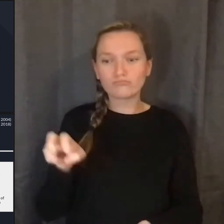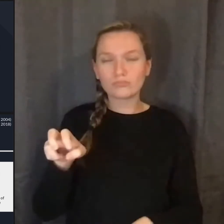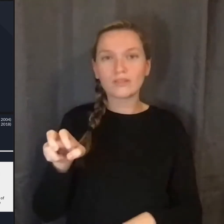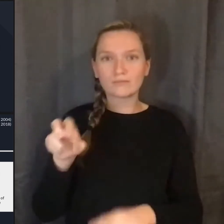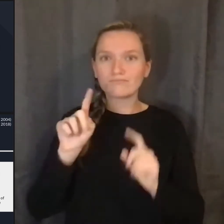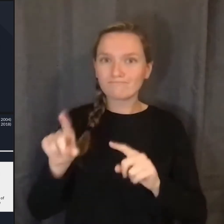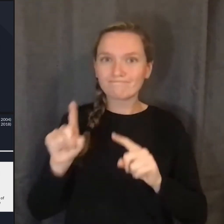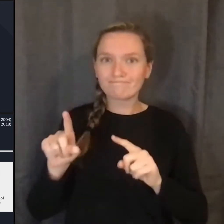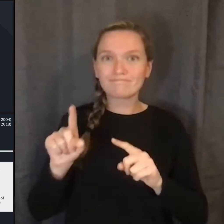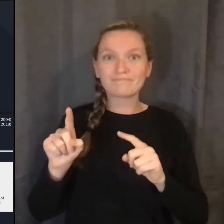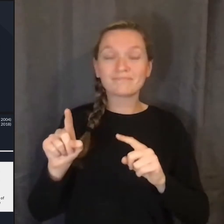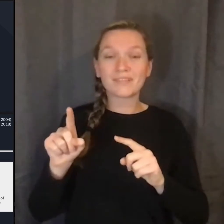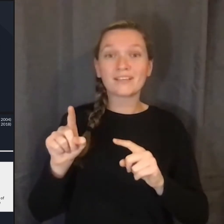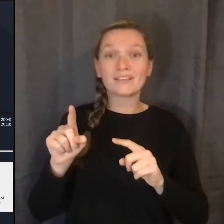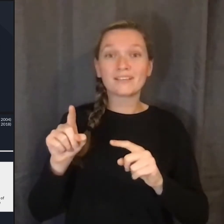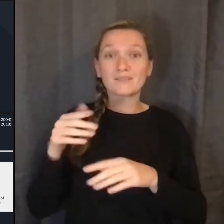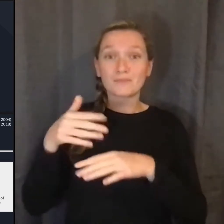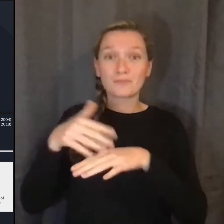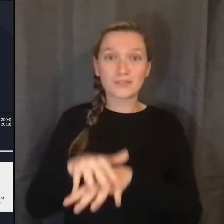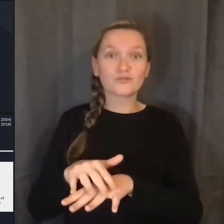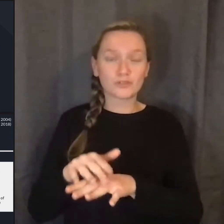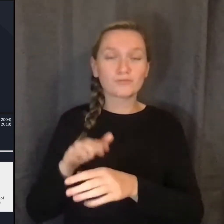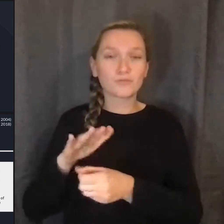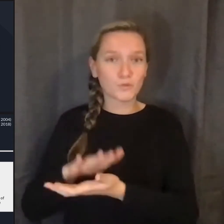This means that more students started going to mainstream settings.